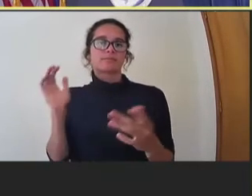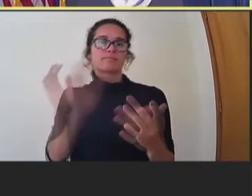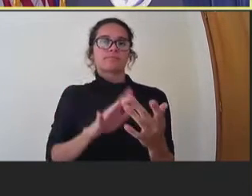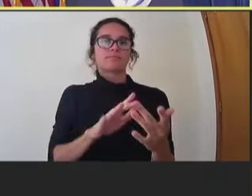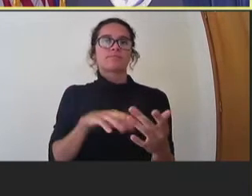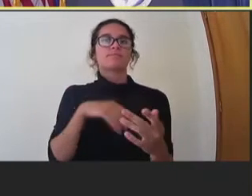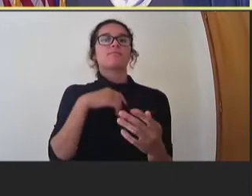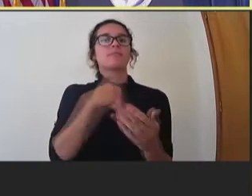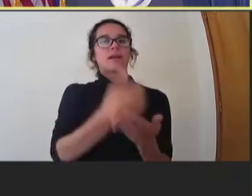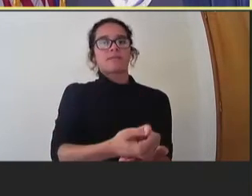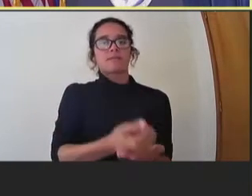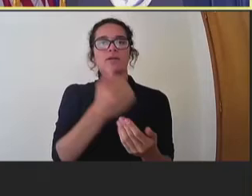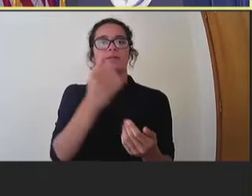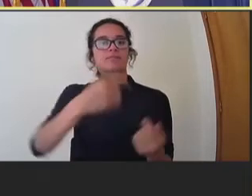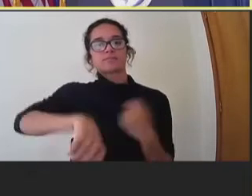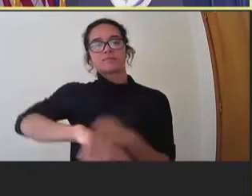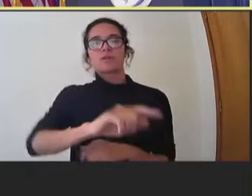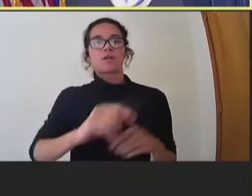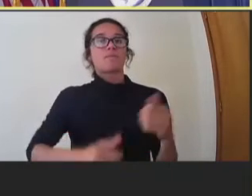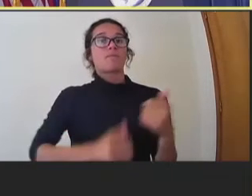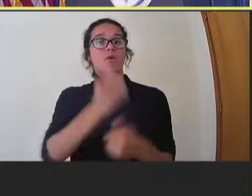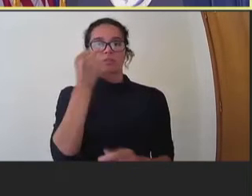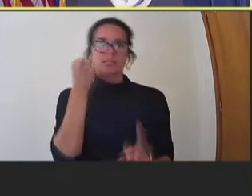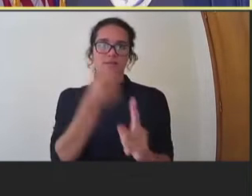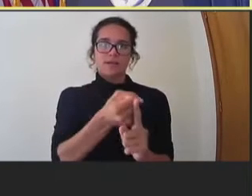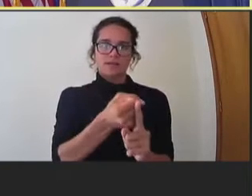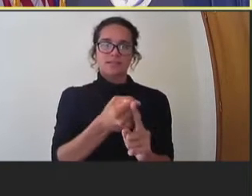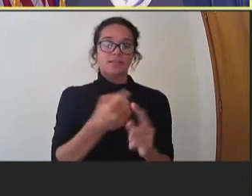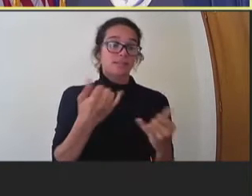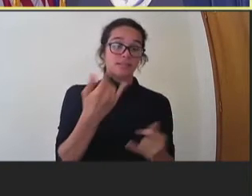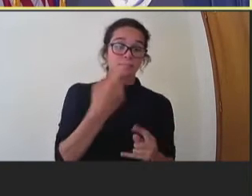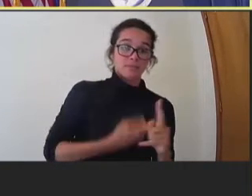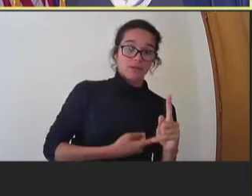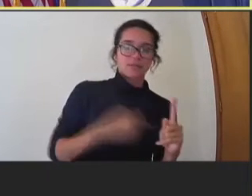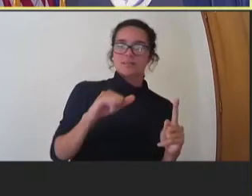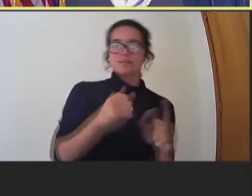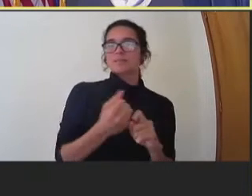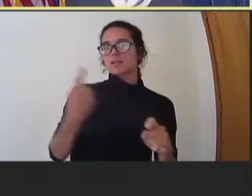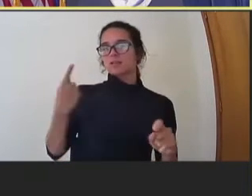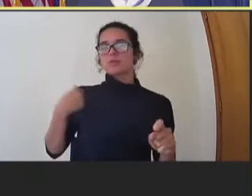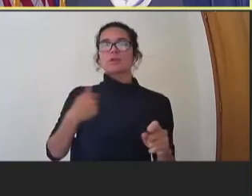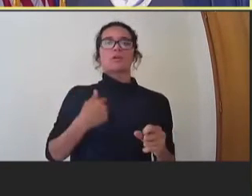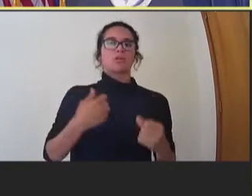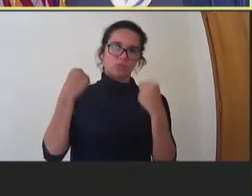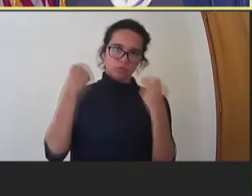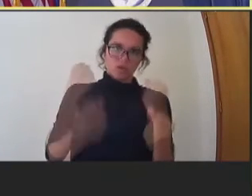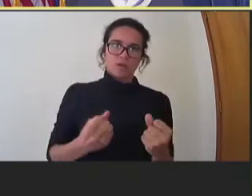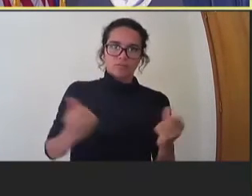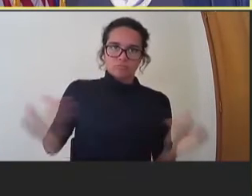So, this Pride Month, as we did last year, we are strongly promoting Mpox vaccination,